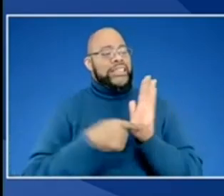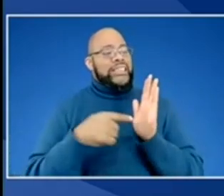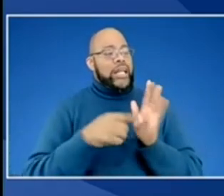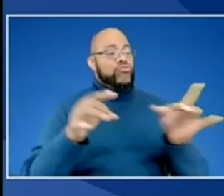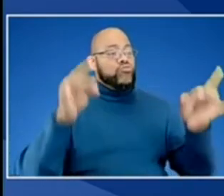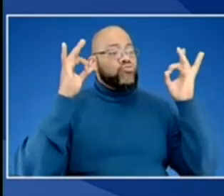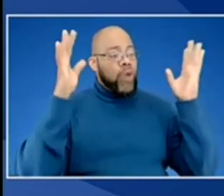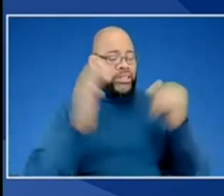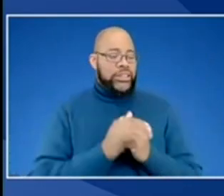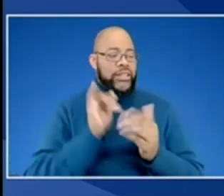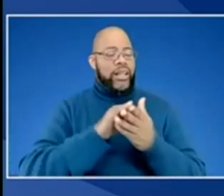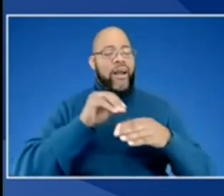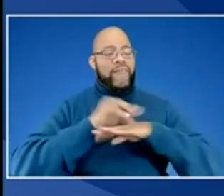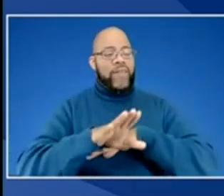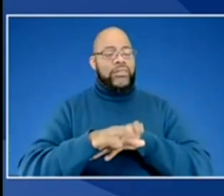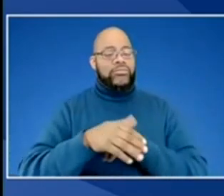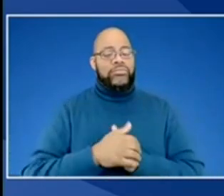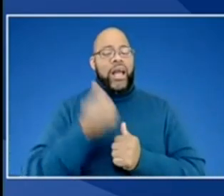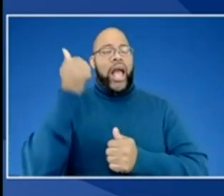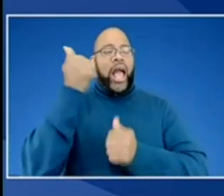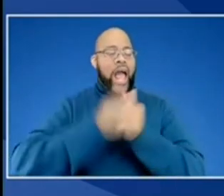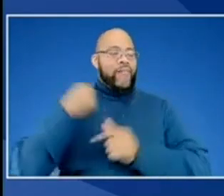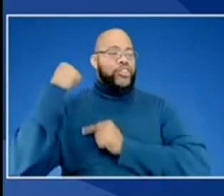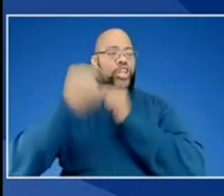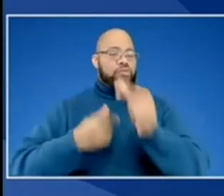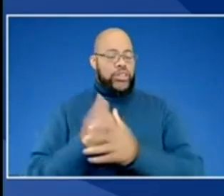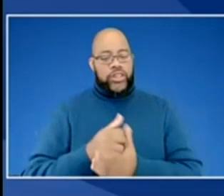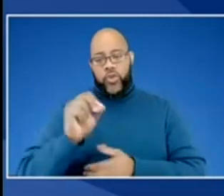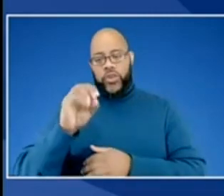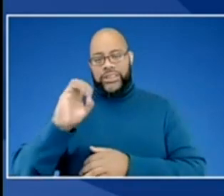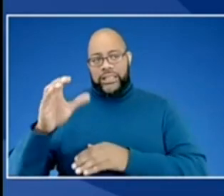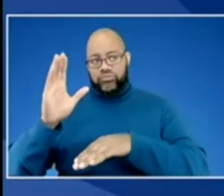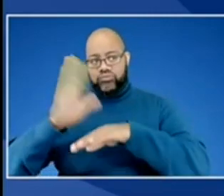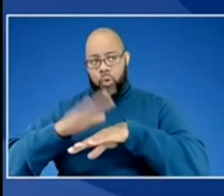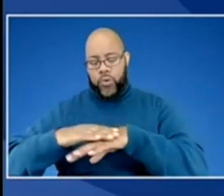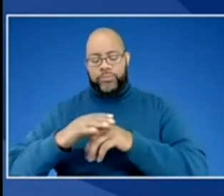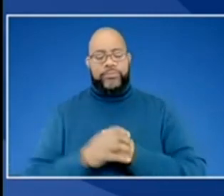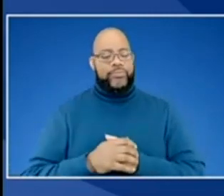affects every generation. 30 seconds remaining. Thank you. I've just concluded.